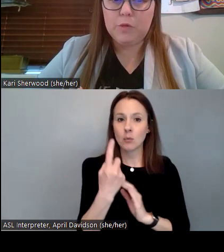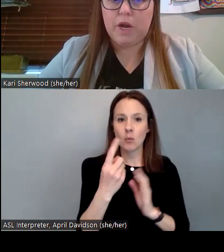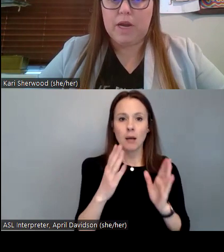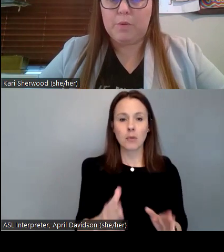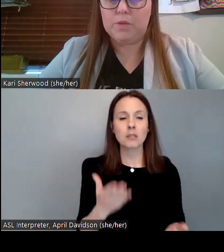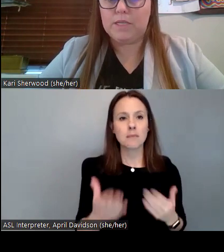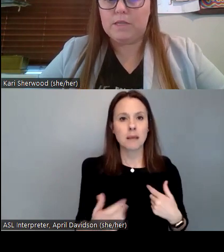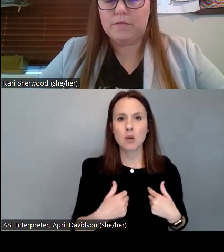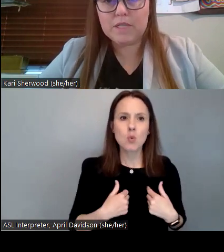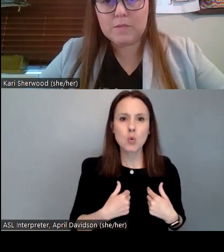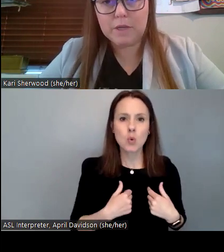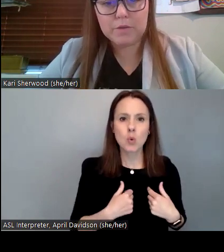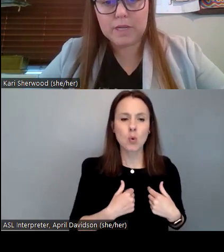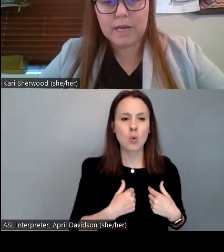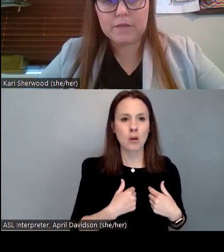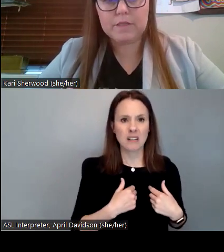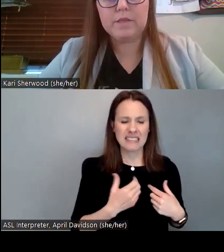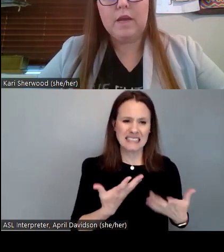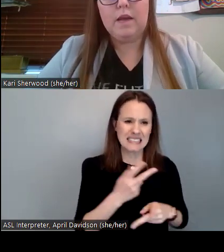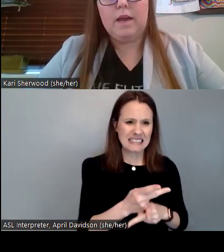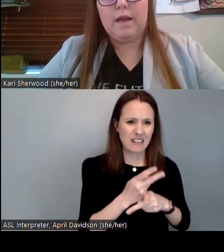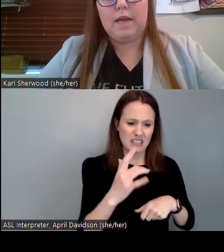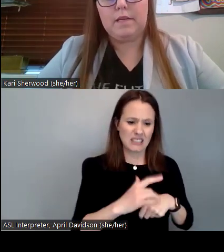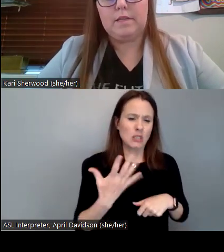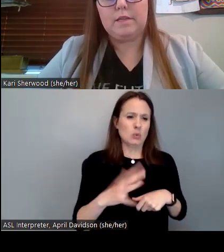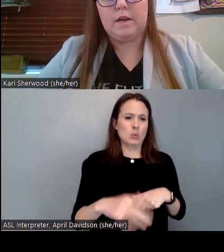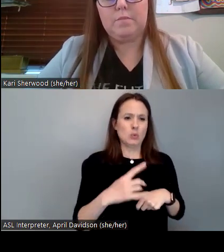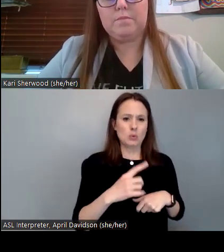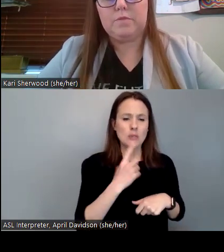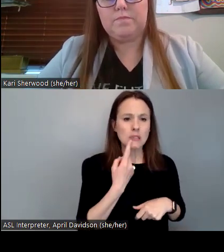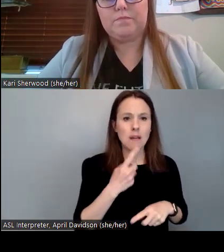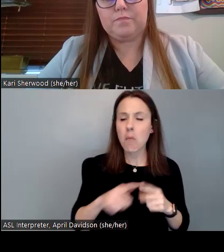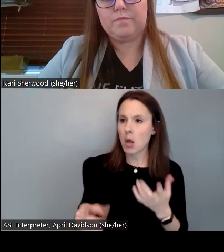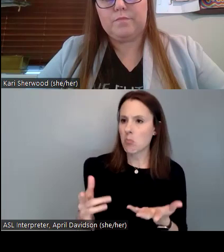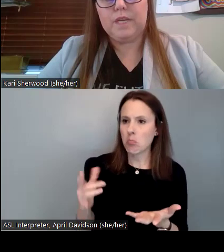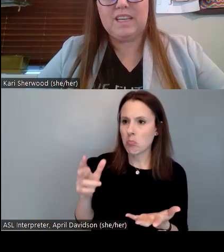by hyposensitive to smells or tastes. And it